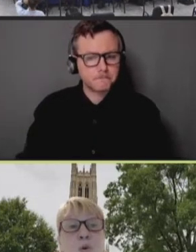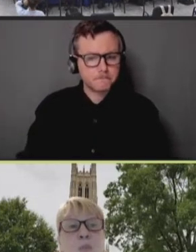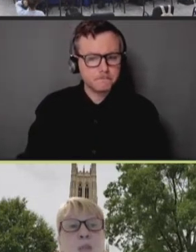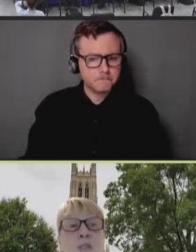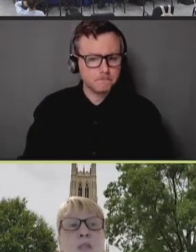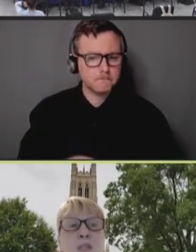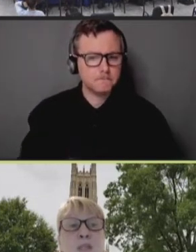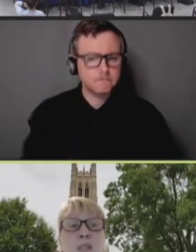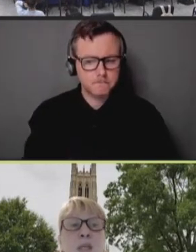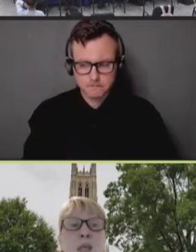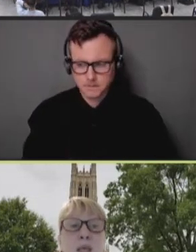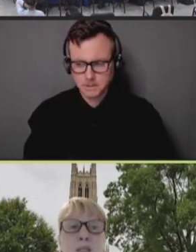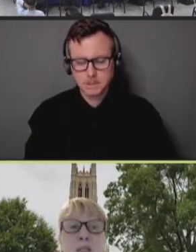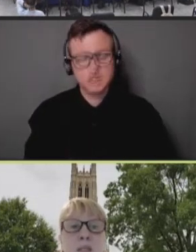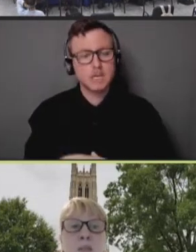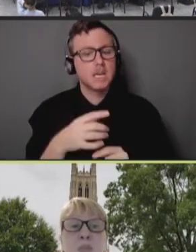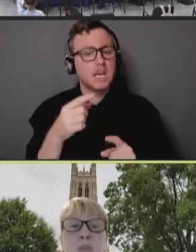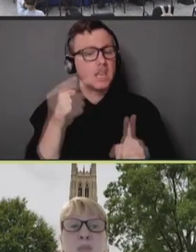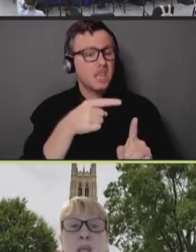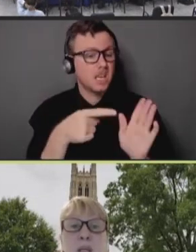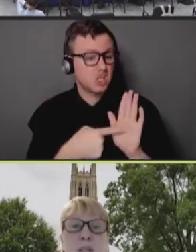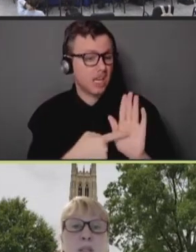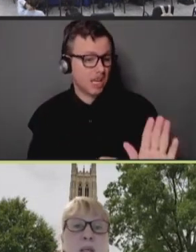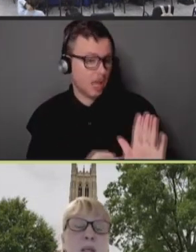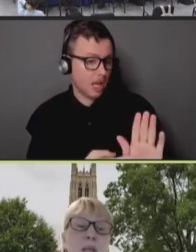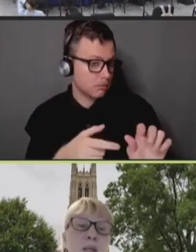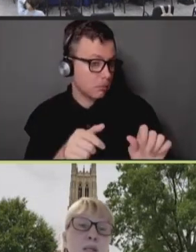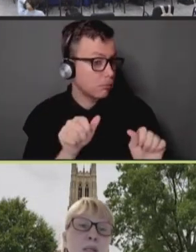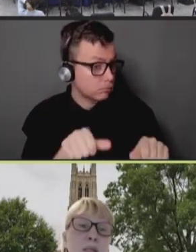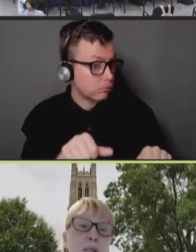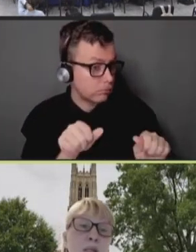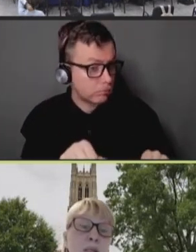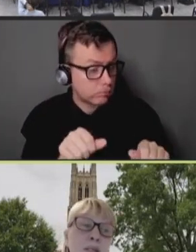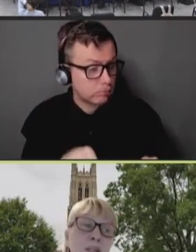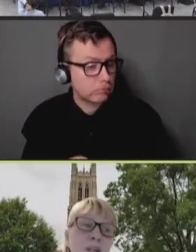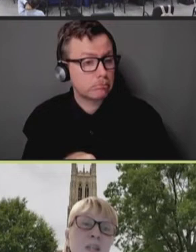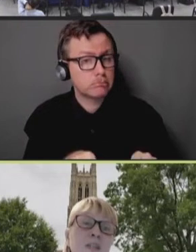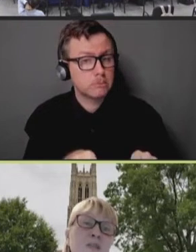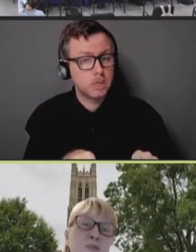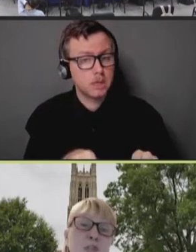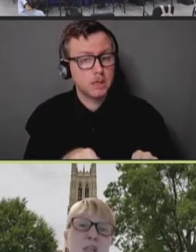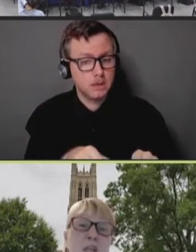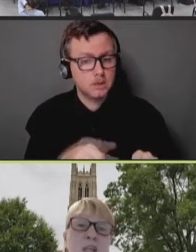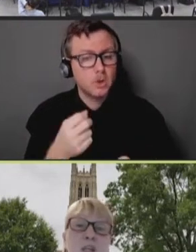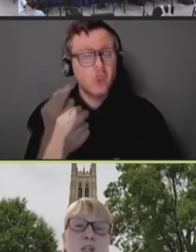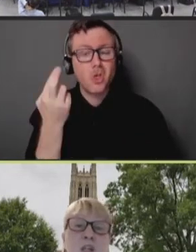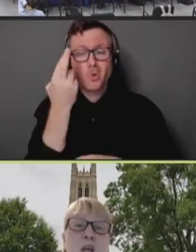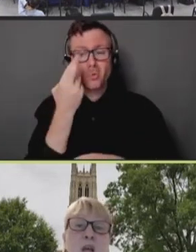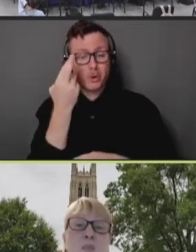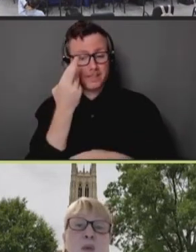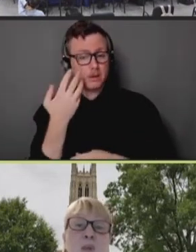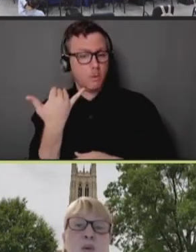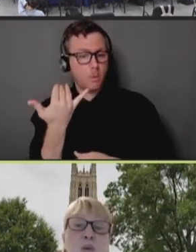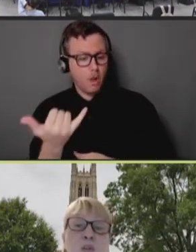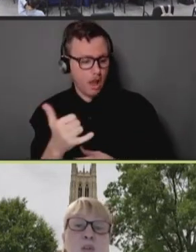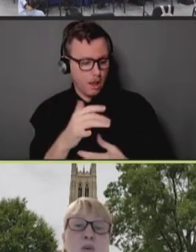So, this indicates, as a possibility, that the reason for this connection is maybe not